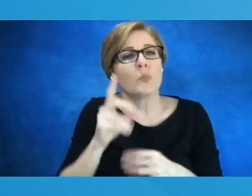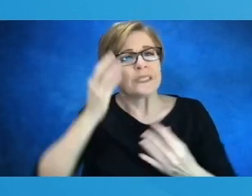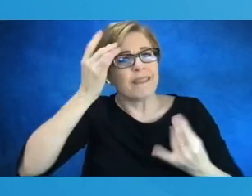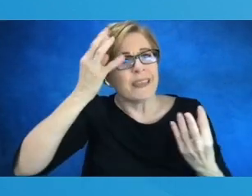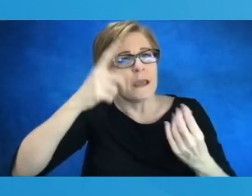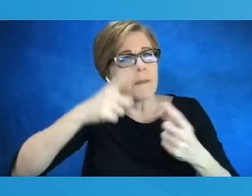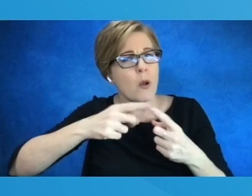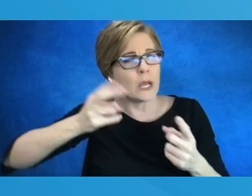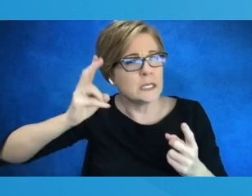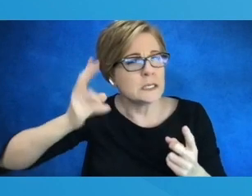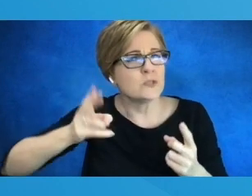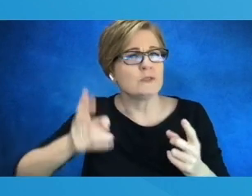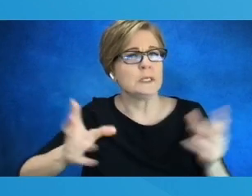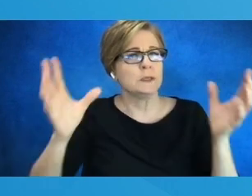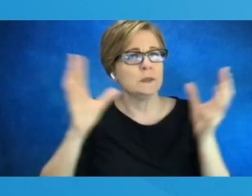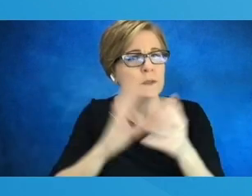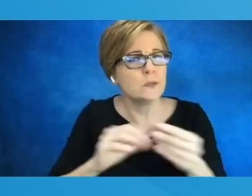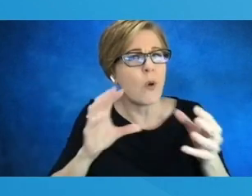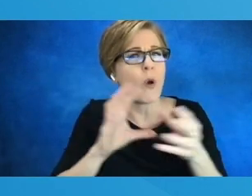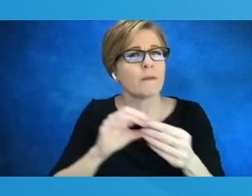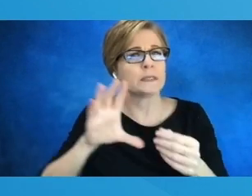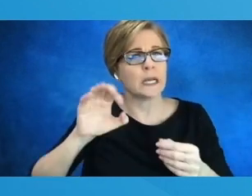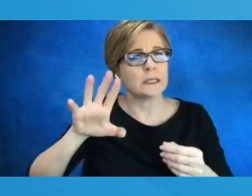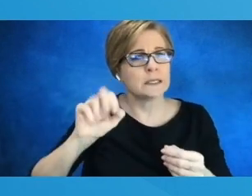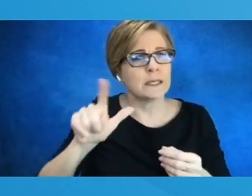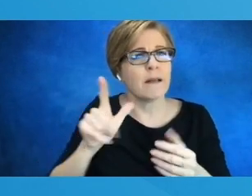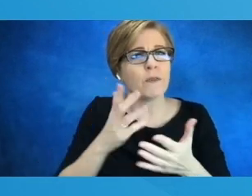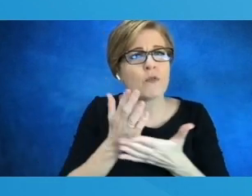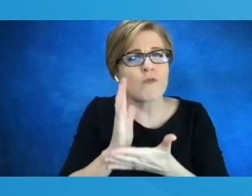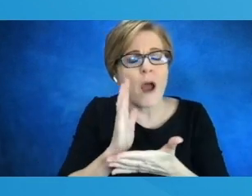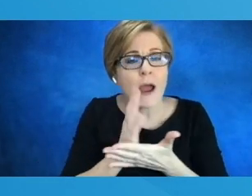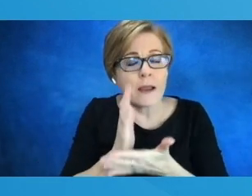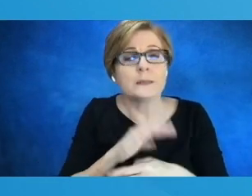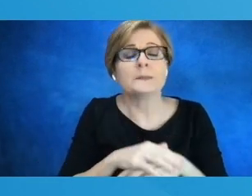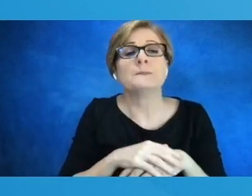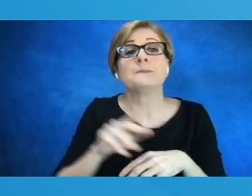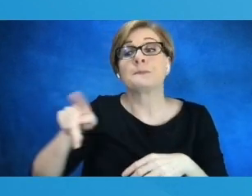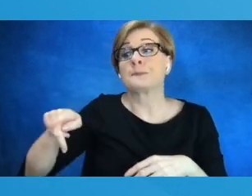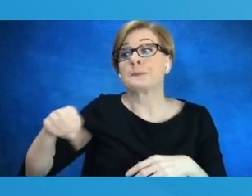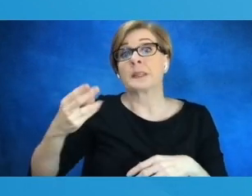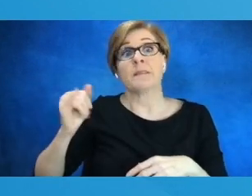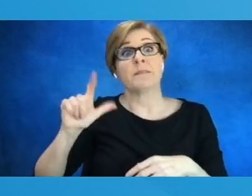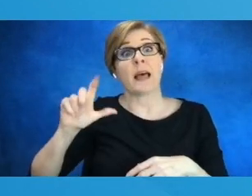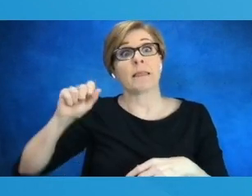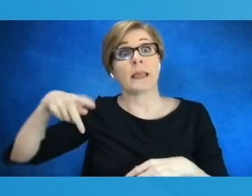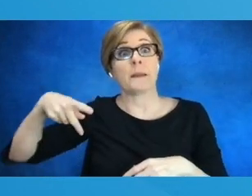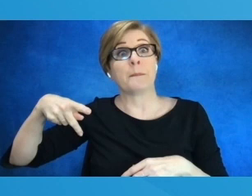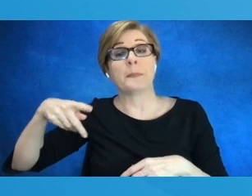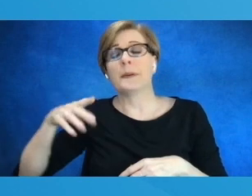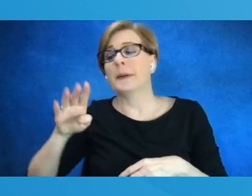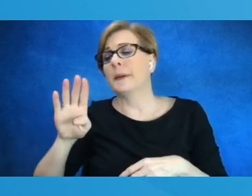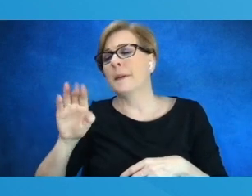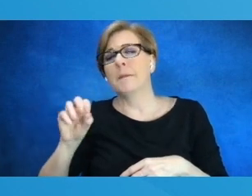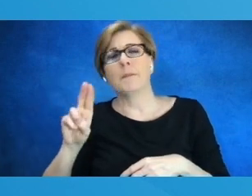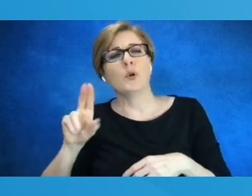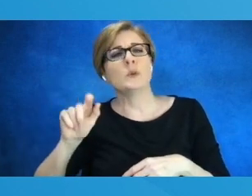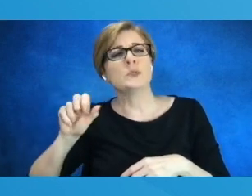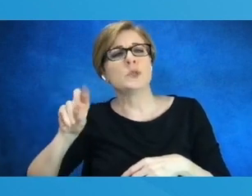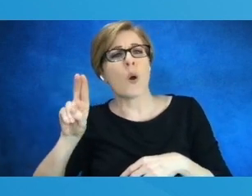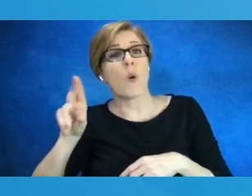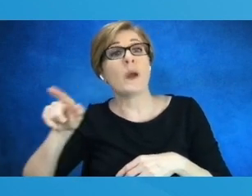And Paul Philippoteaux is painting on his idea of that event.